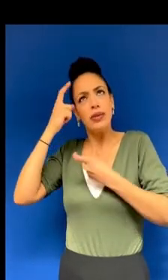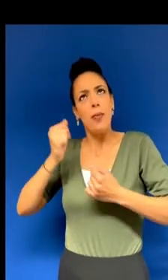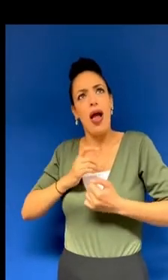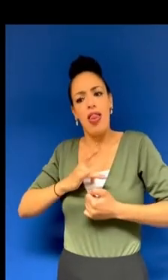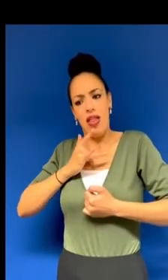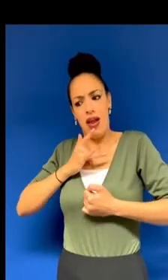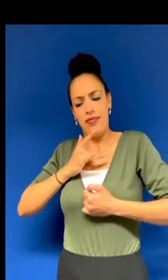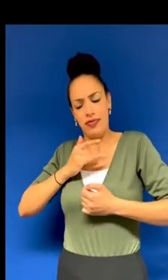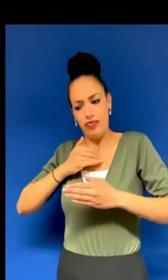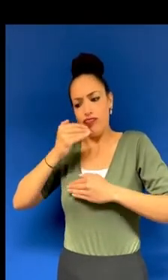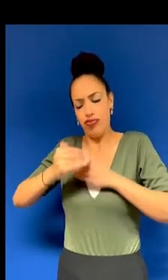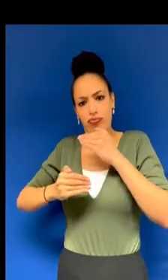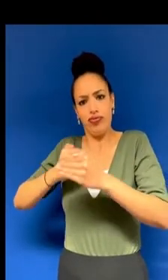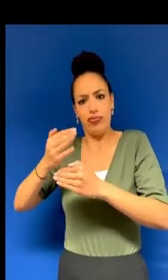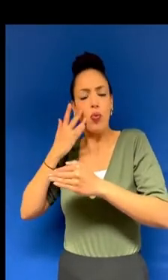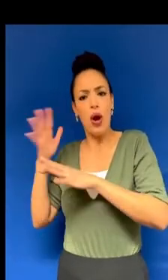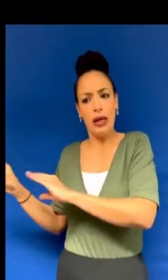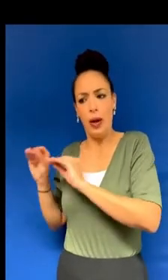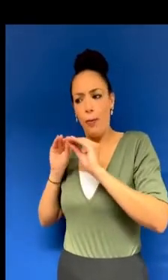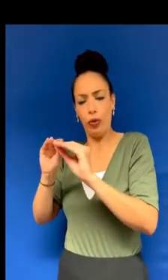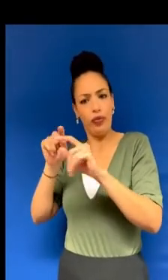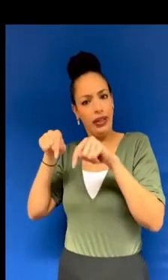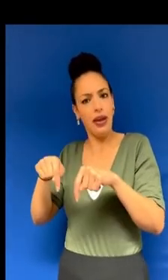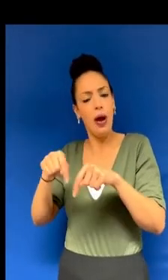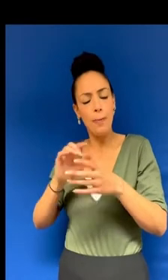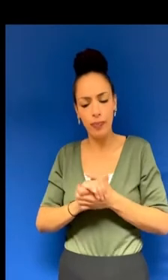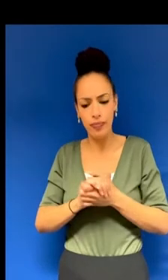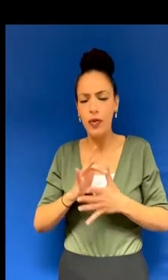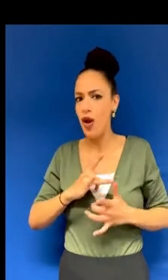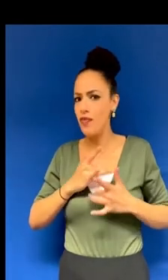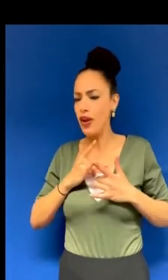again for the first time in like so many years, and where I kind of really considered my life,